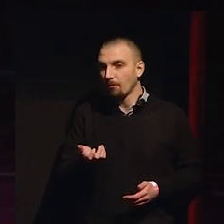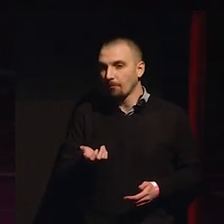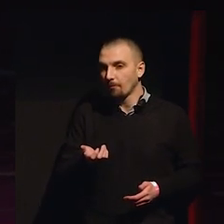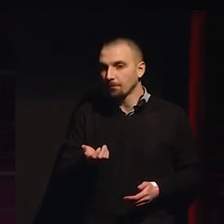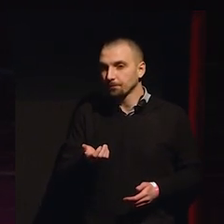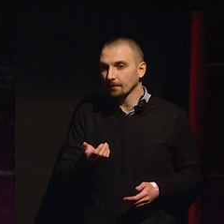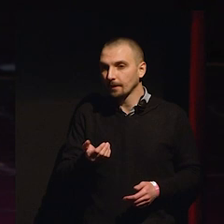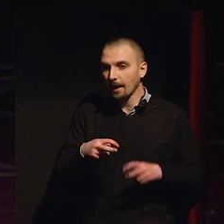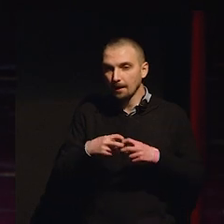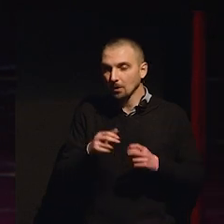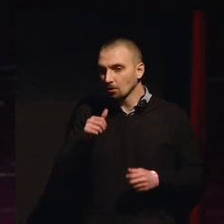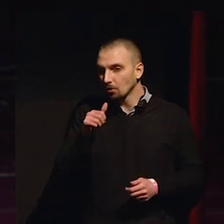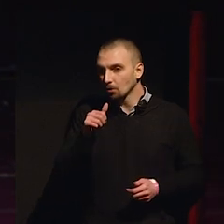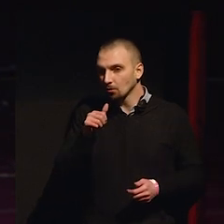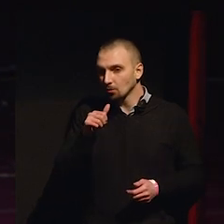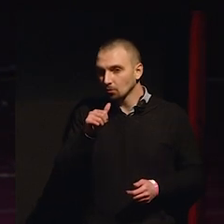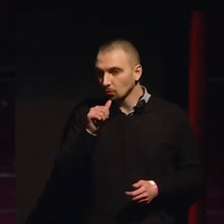there is not even as much protein as in chicken skin.